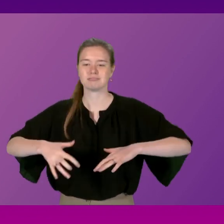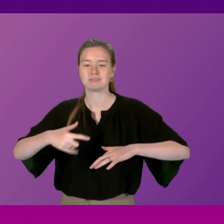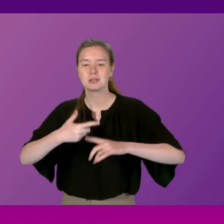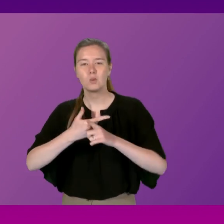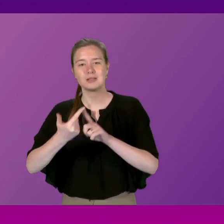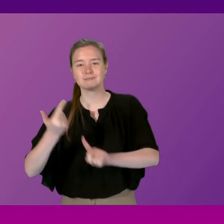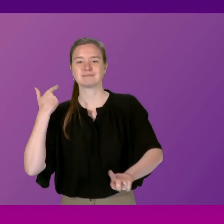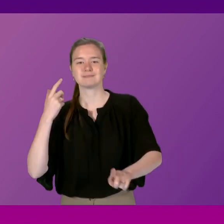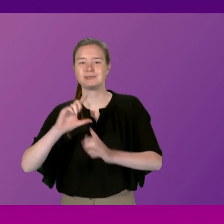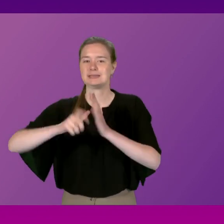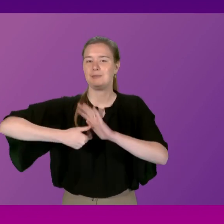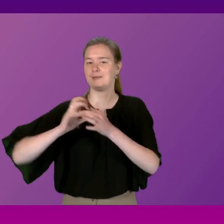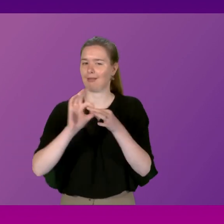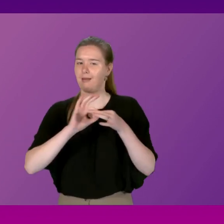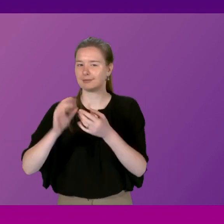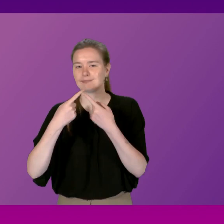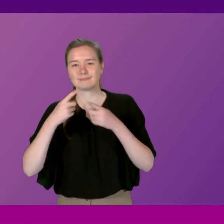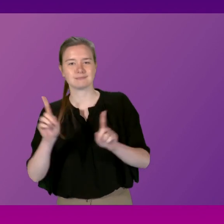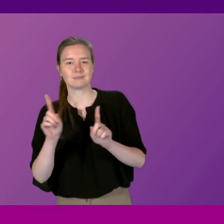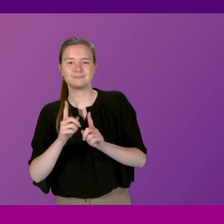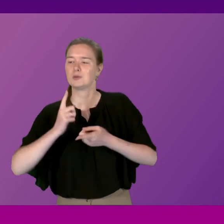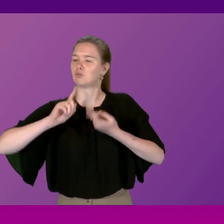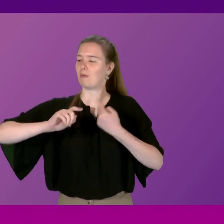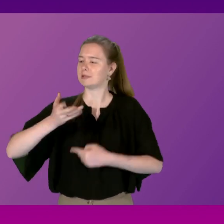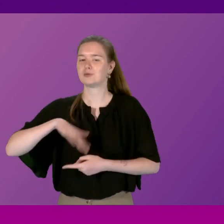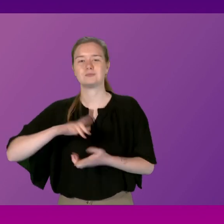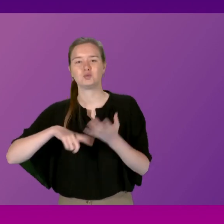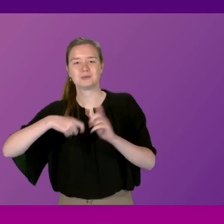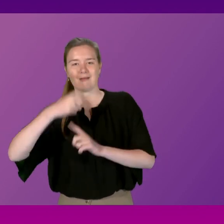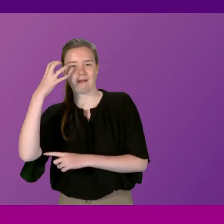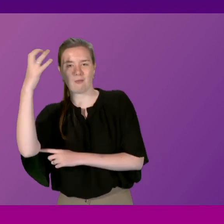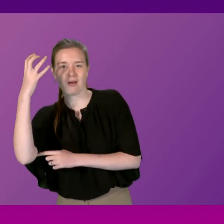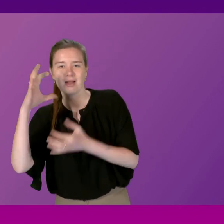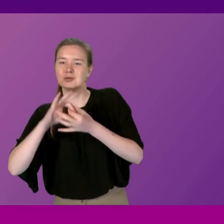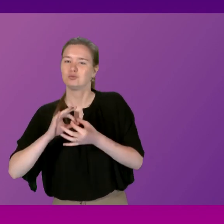Disability Alliance noted the recent comments by the UK Government on disabled people working